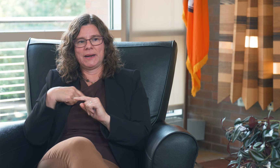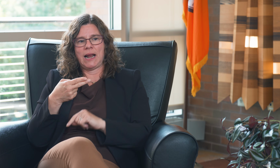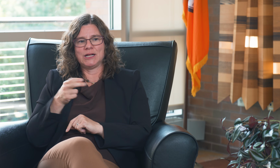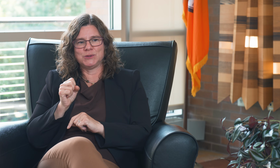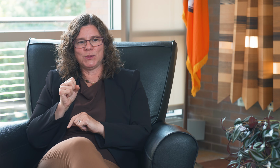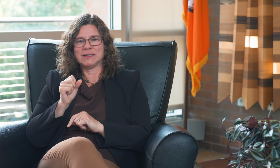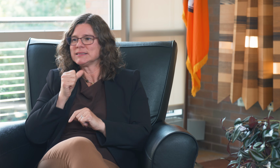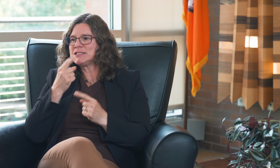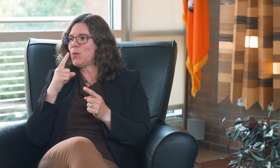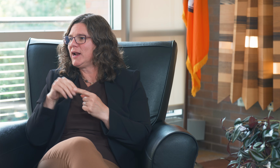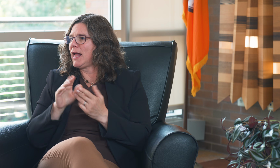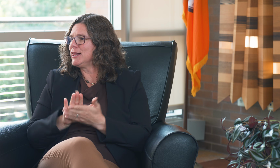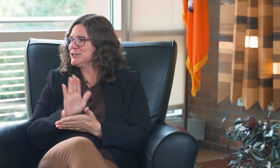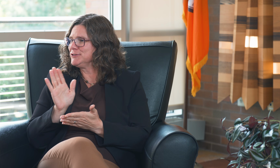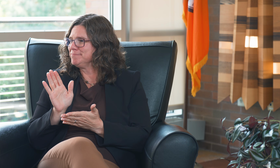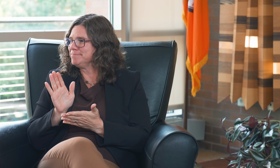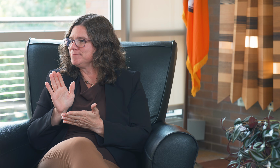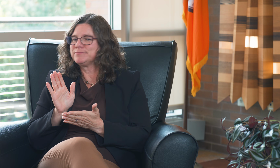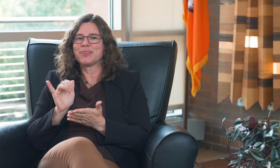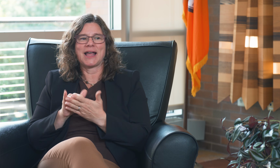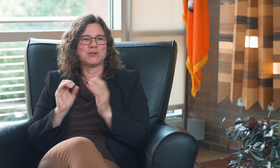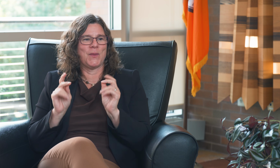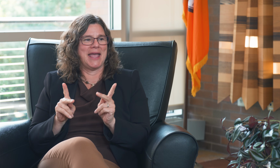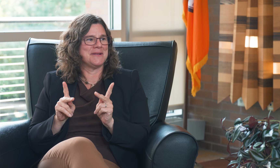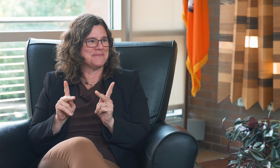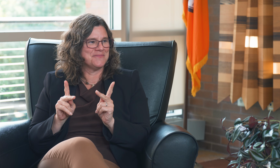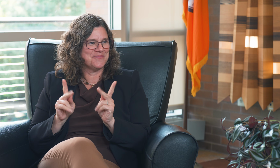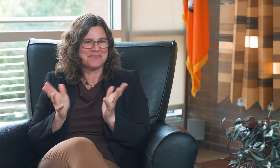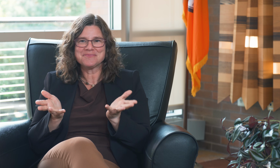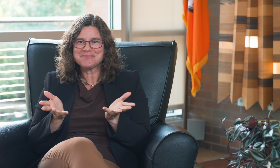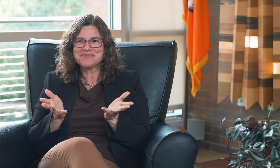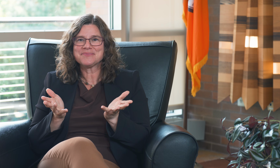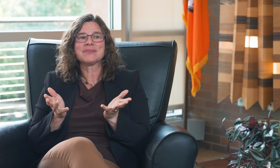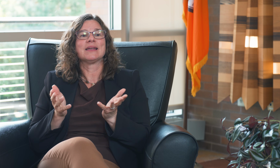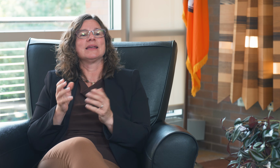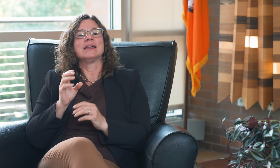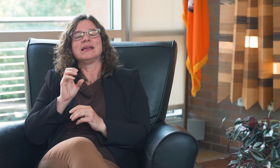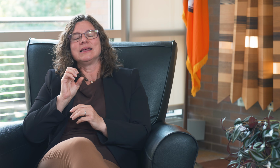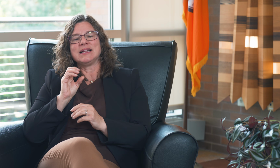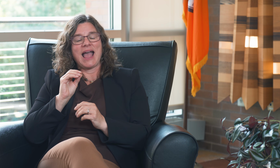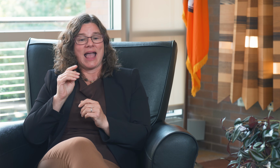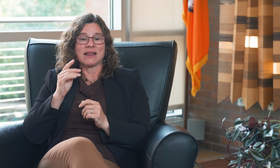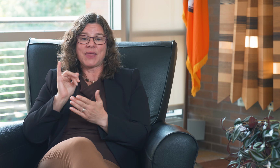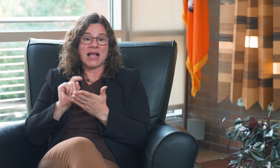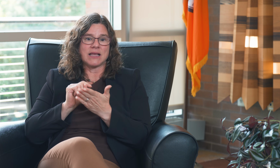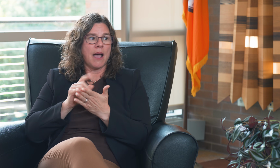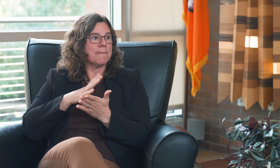what worked for me in high school, was not going to work for me in college, and that was okay.